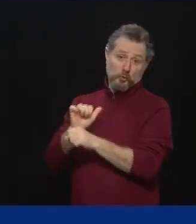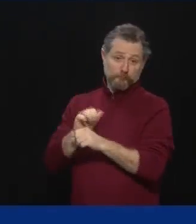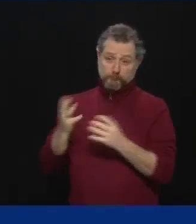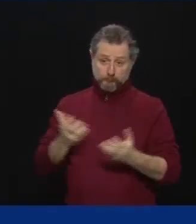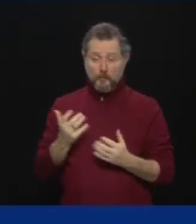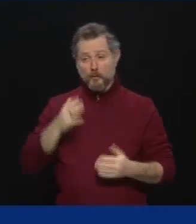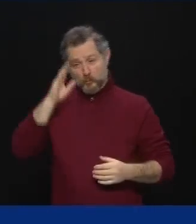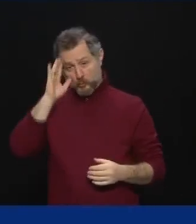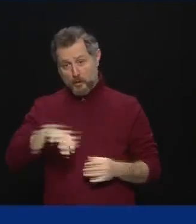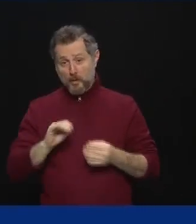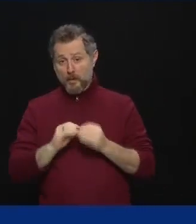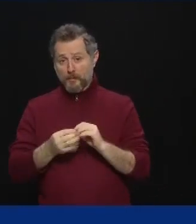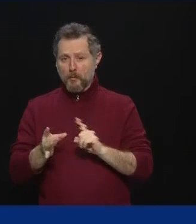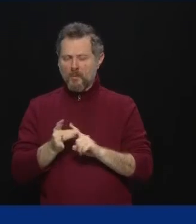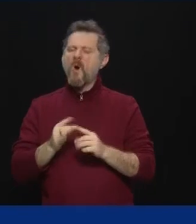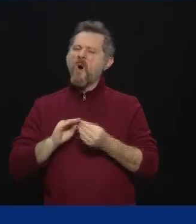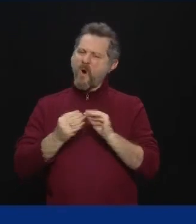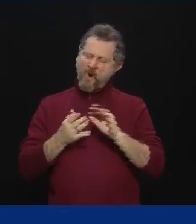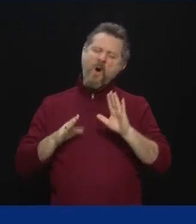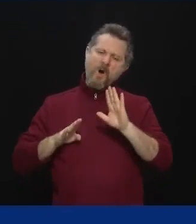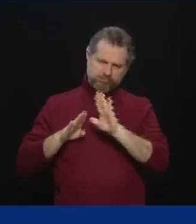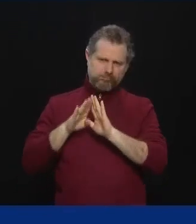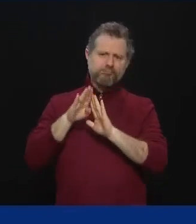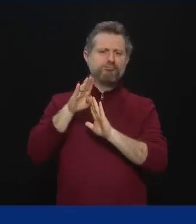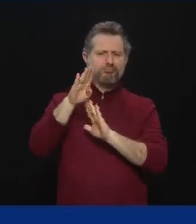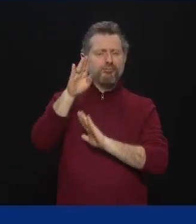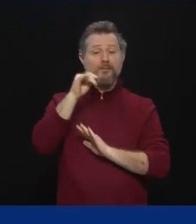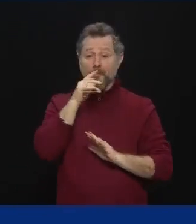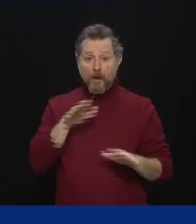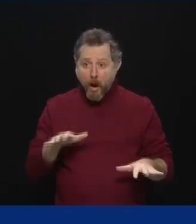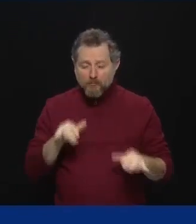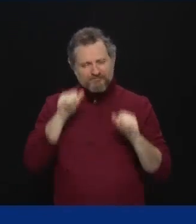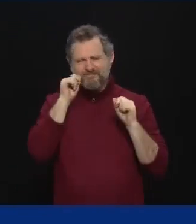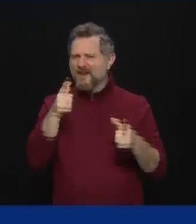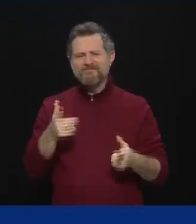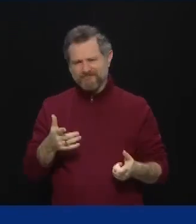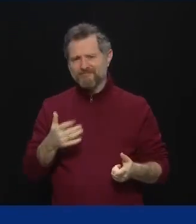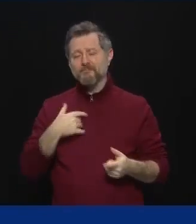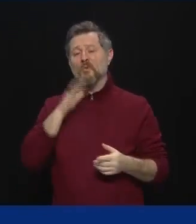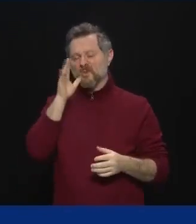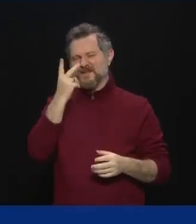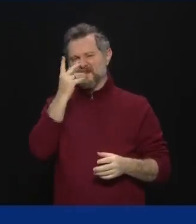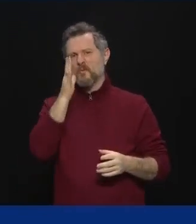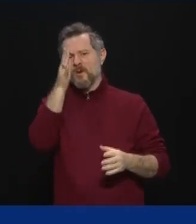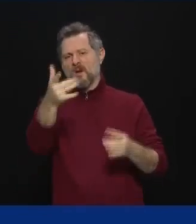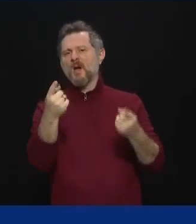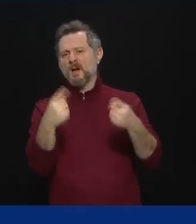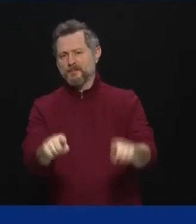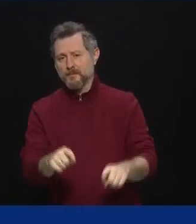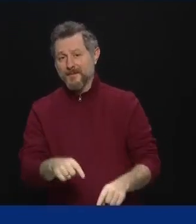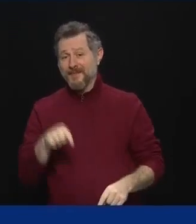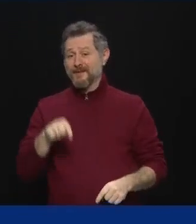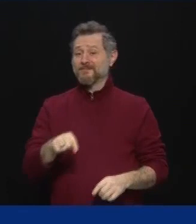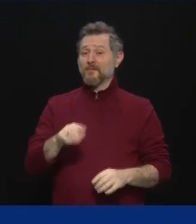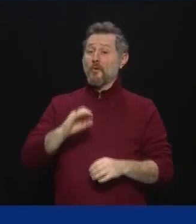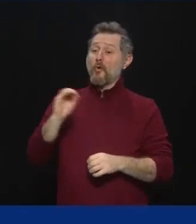INCREDIBLE EXPERTS LIKE DR. MARY BASSET OUR HEALTH COMMISSIONER. I RECOGNIZE HER CONTRIBUTIONS. AS WE MOVE FORWARD NUMBERS CLIMB. FORESAW THIS.